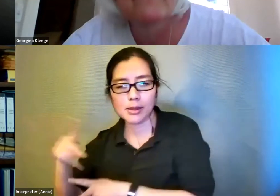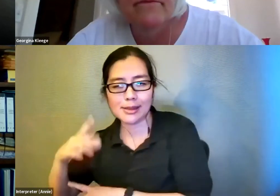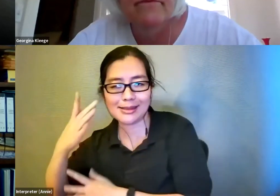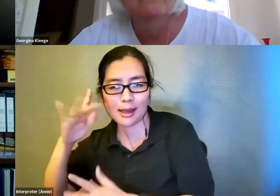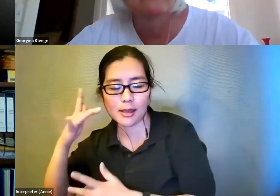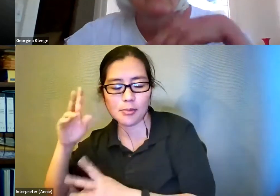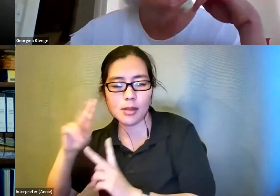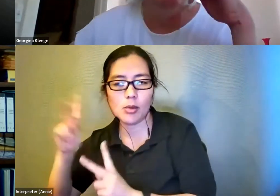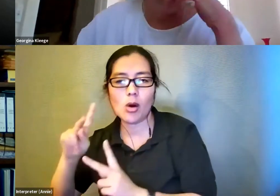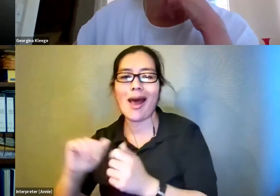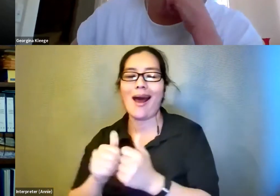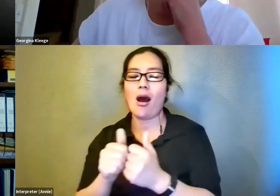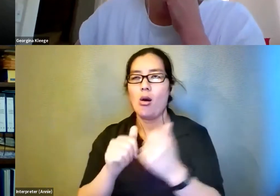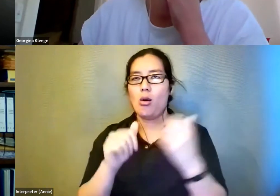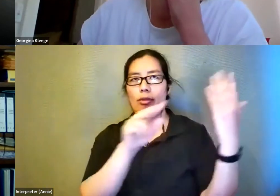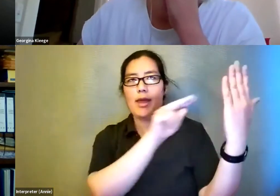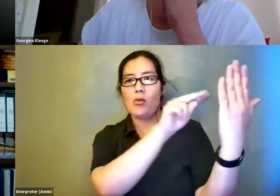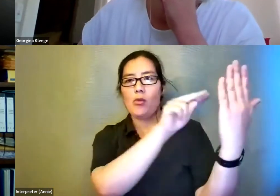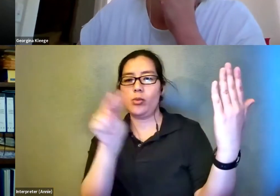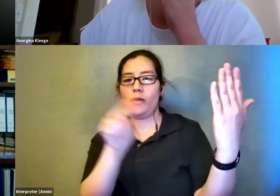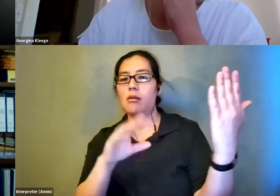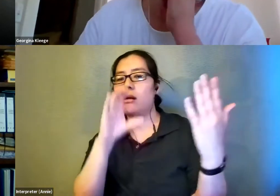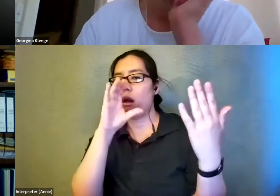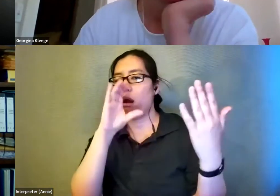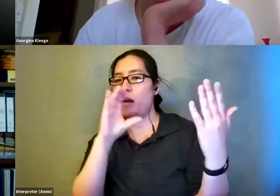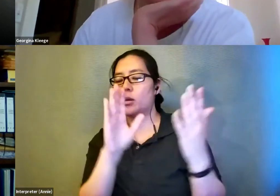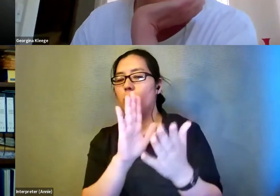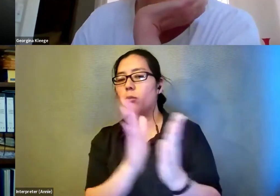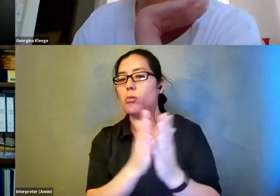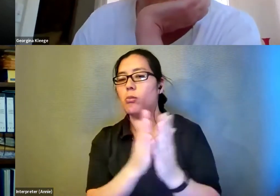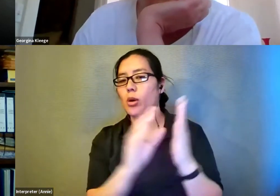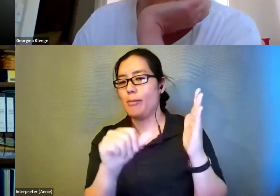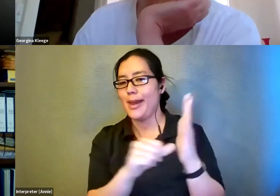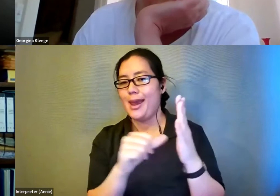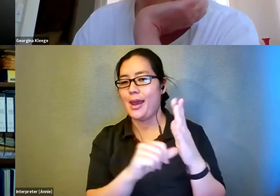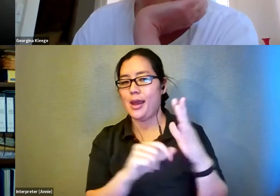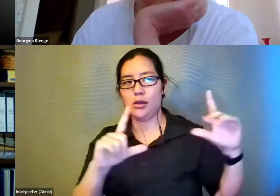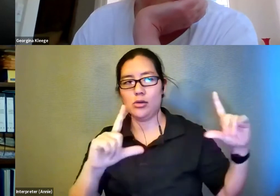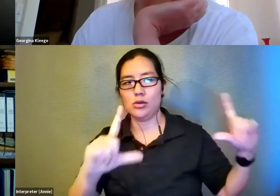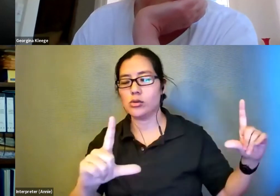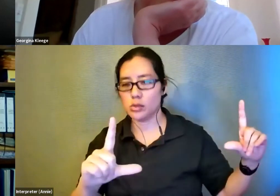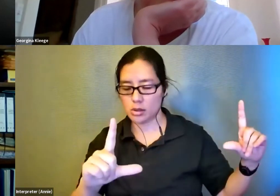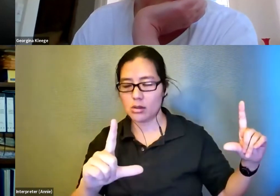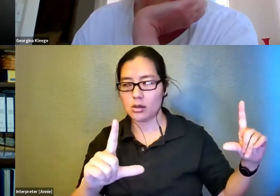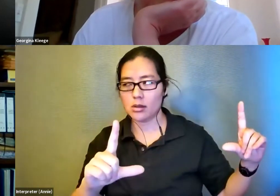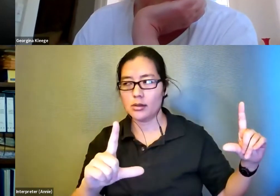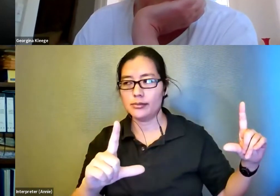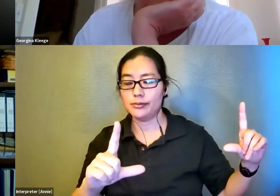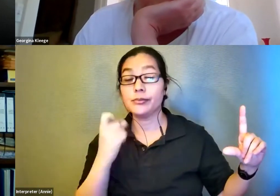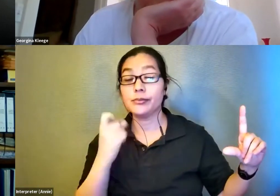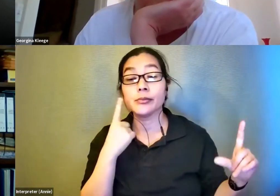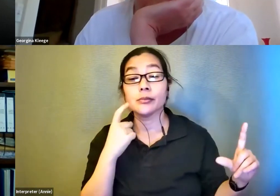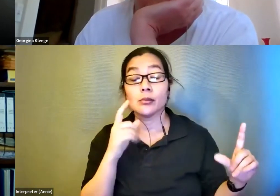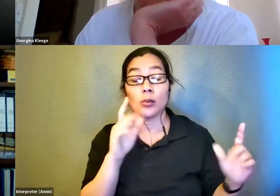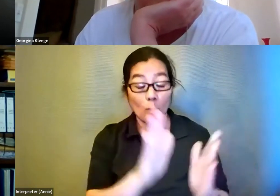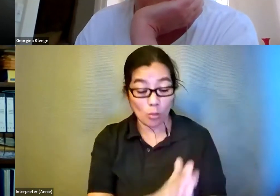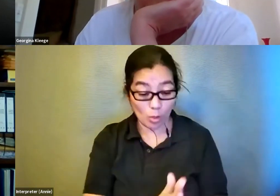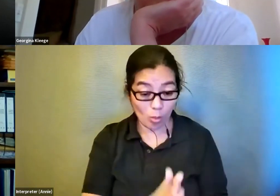. With a more like -- when we open a comic book we have a sort